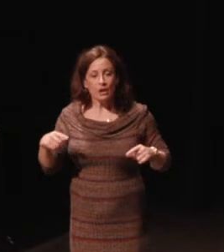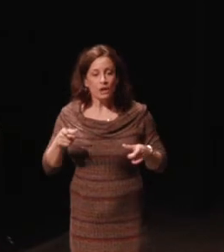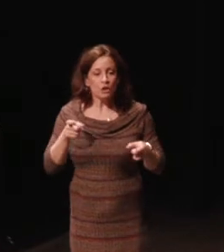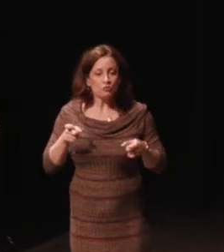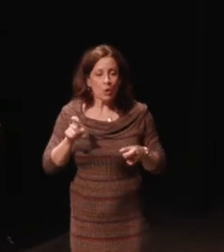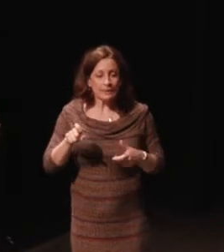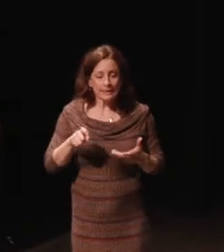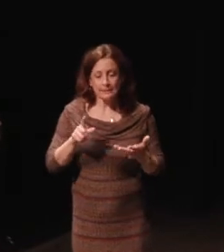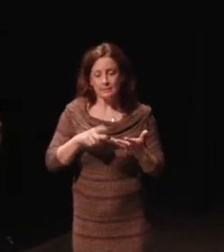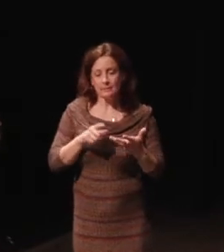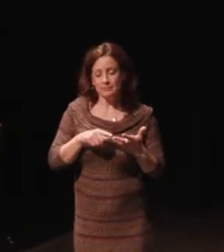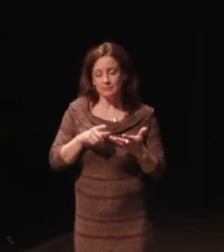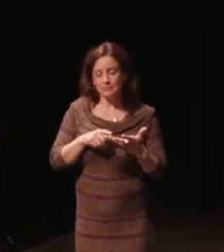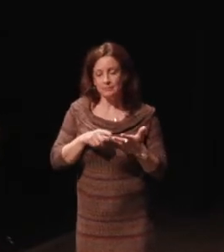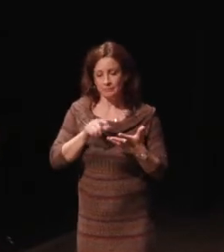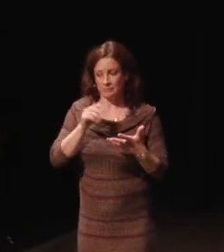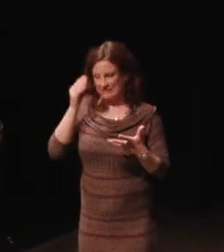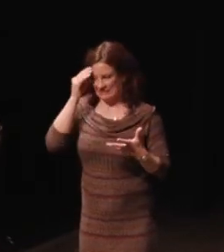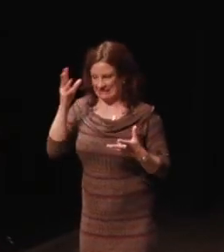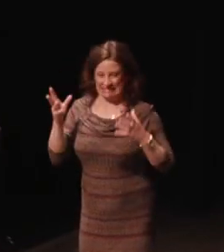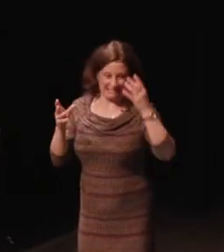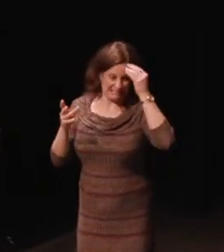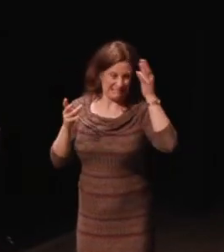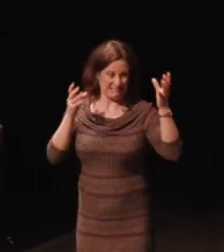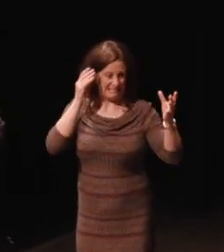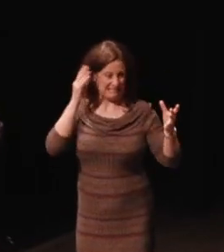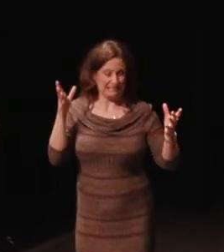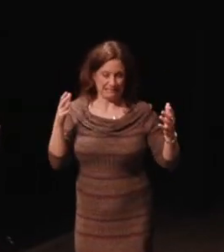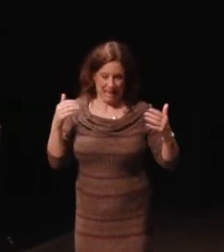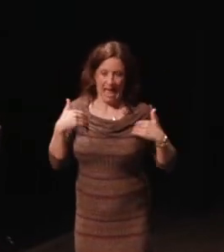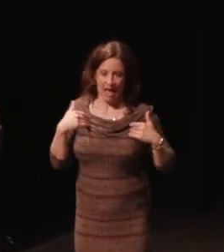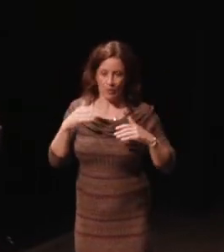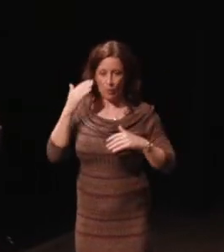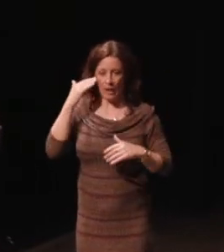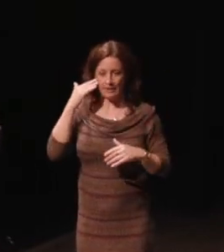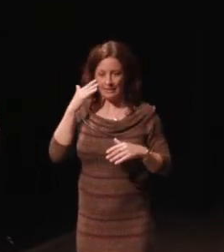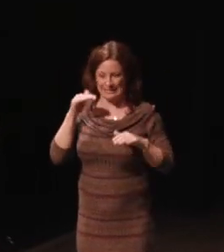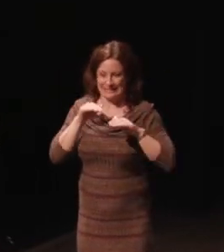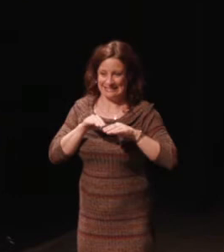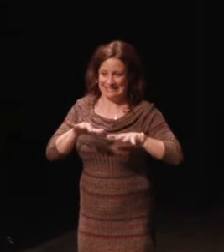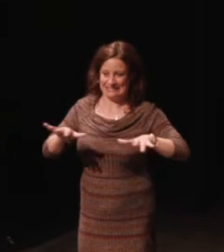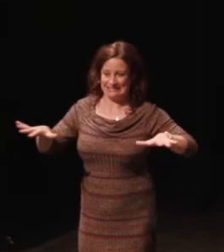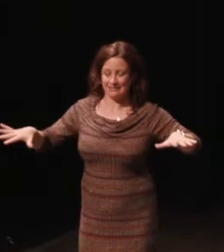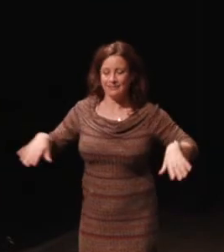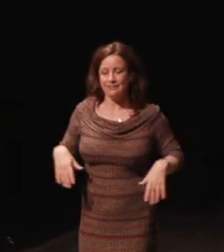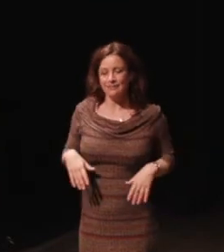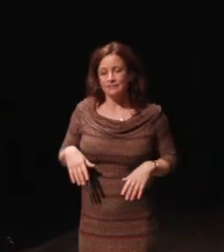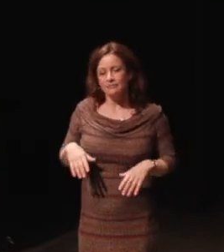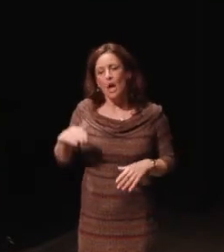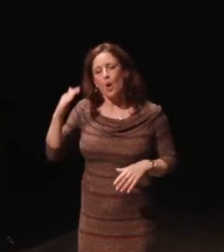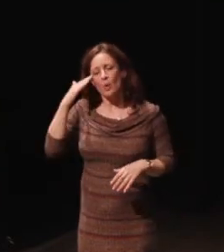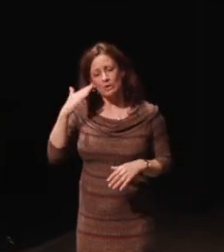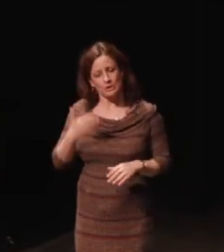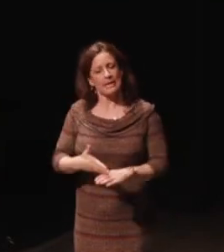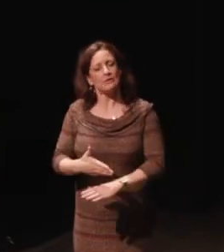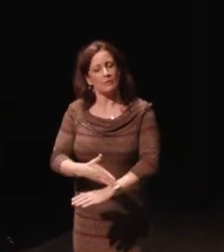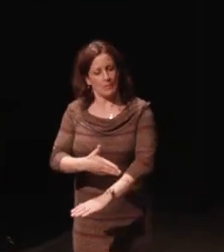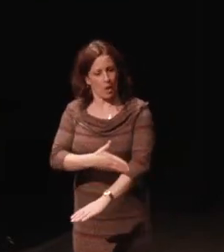Letting every developer know that those players exist, spreading that awareness. Awareness has come a long way, but I think until everybody knows that